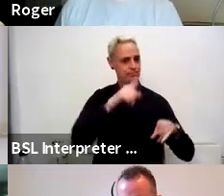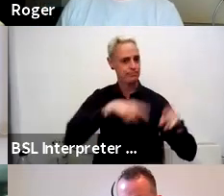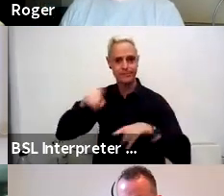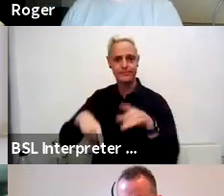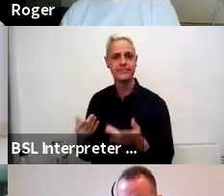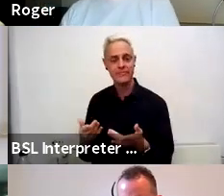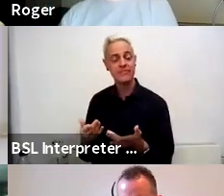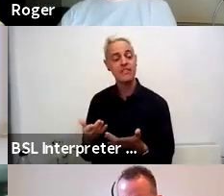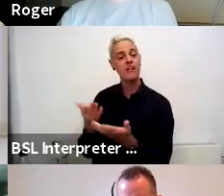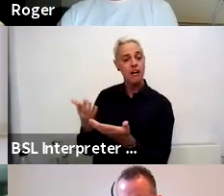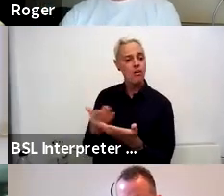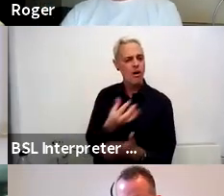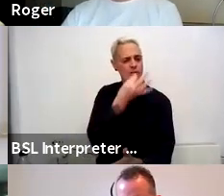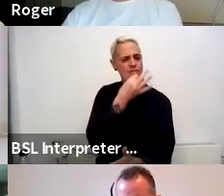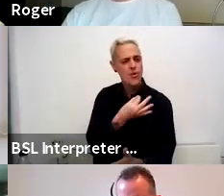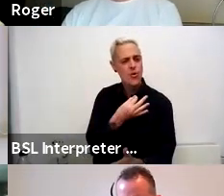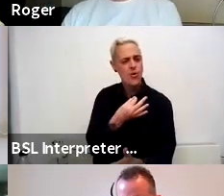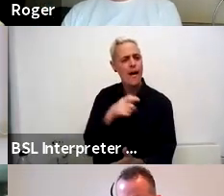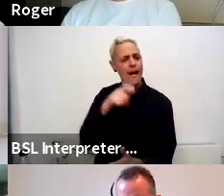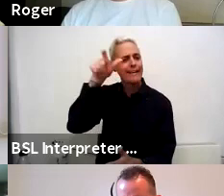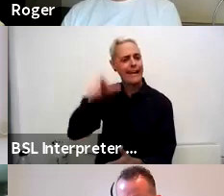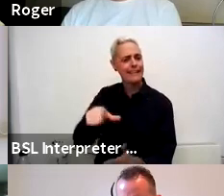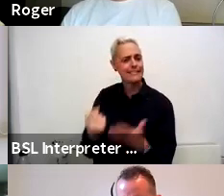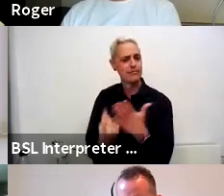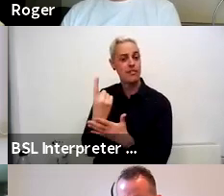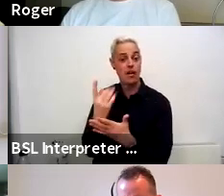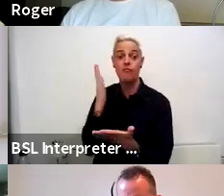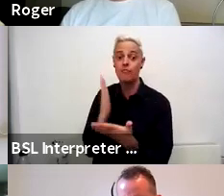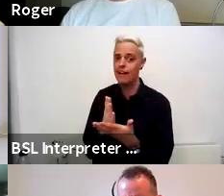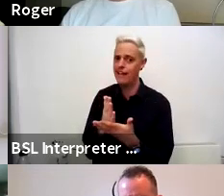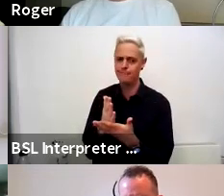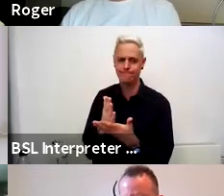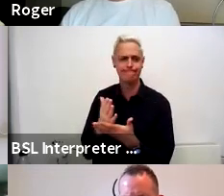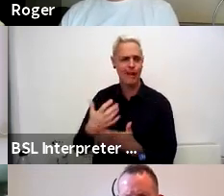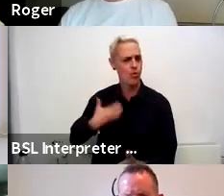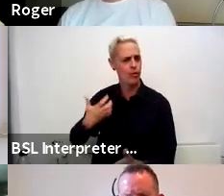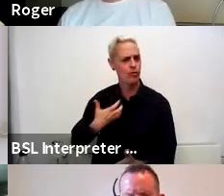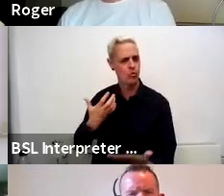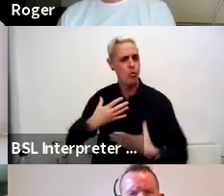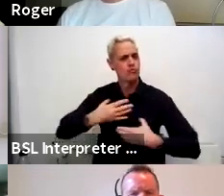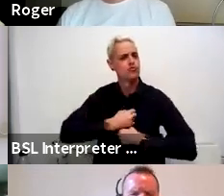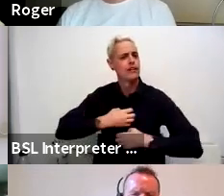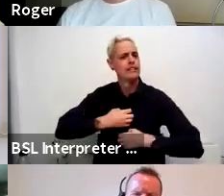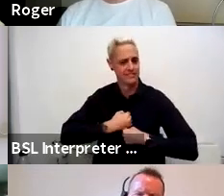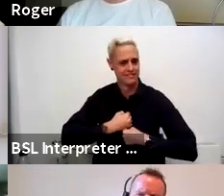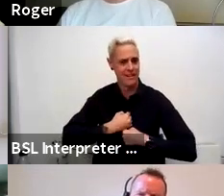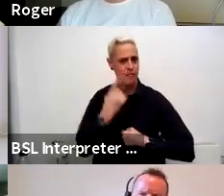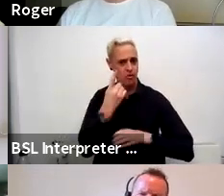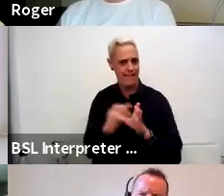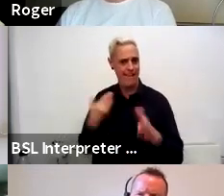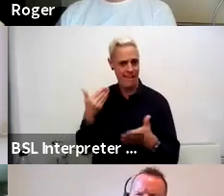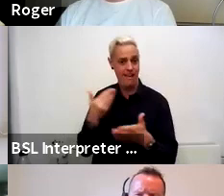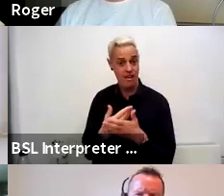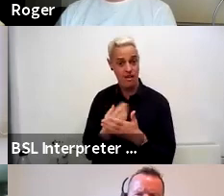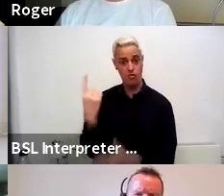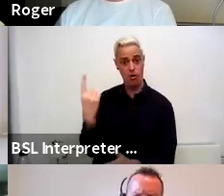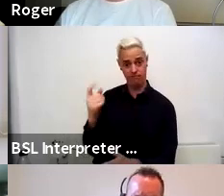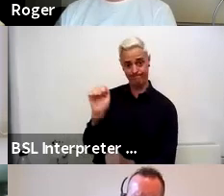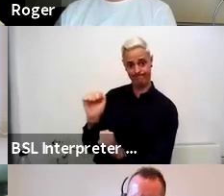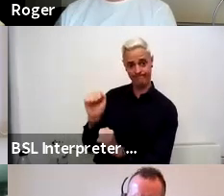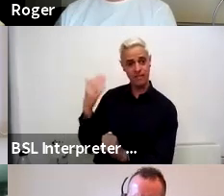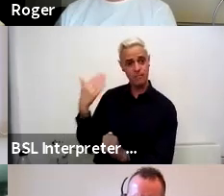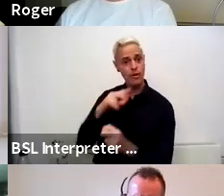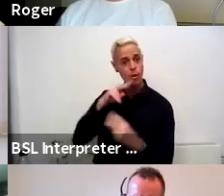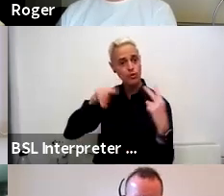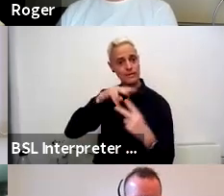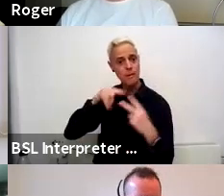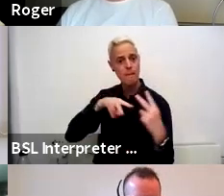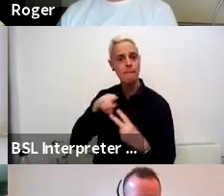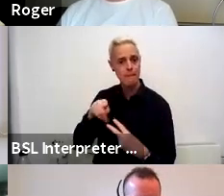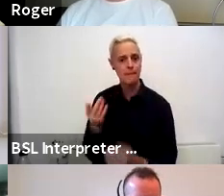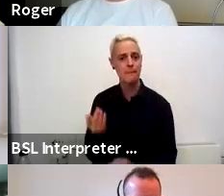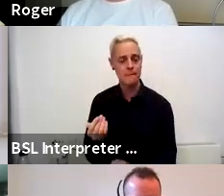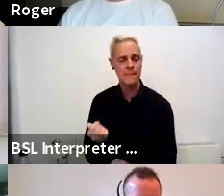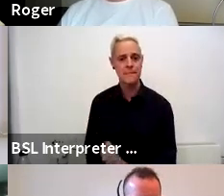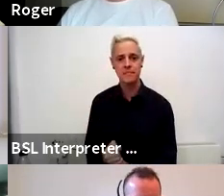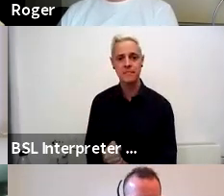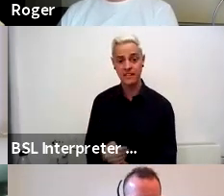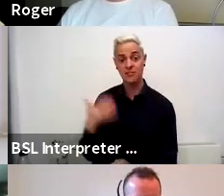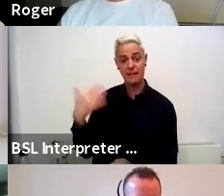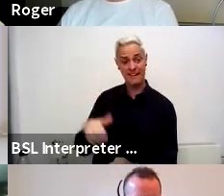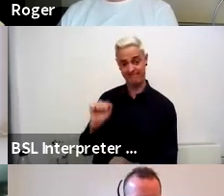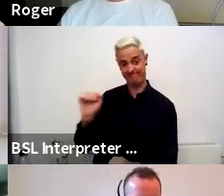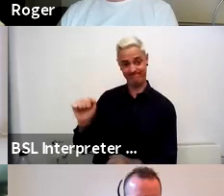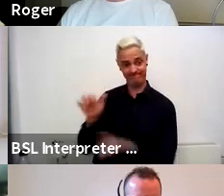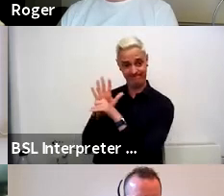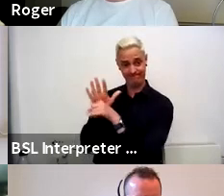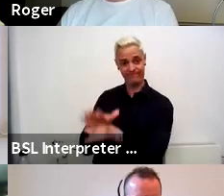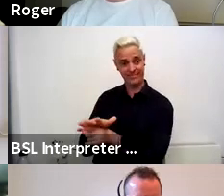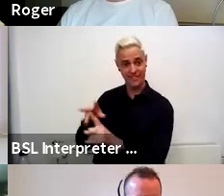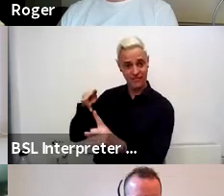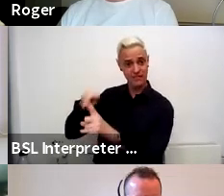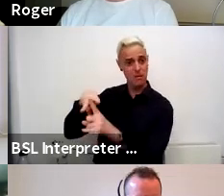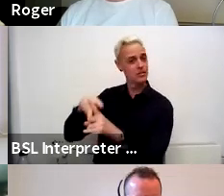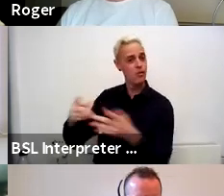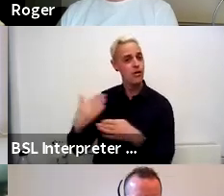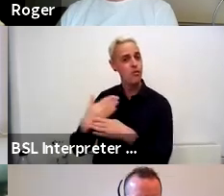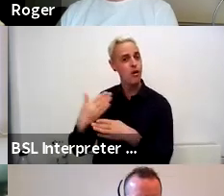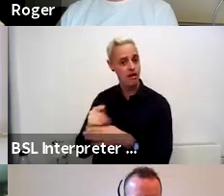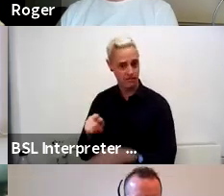And a few cases of really annoyed me and really frustrating over the last 12 months and I'm dealing with one with autism, where the person's being discriminated against victimizing harassed in the workplace.